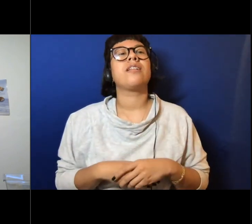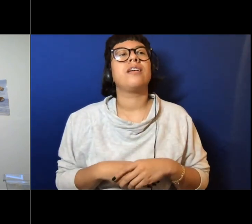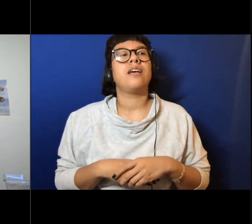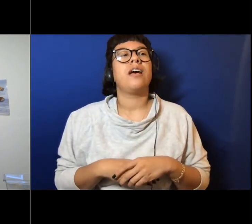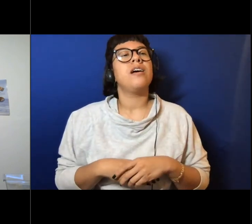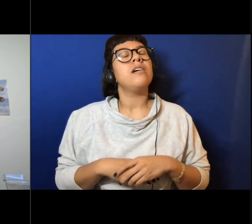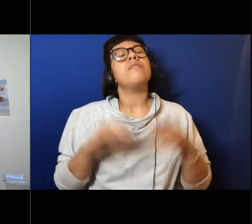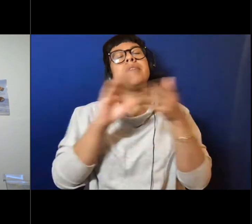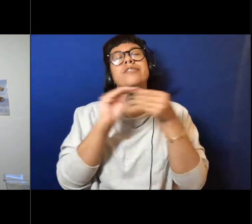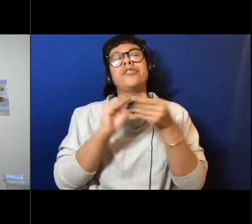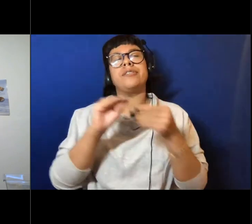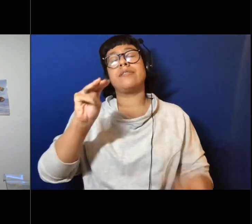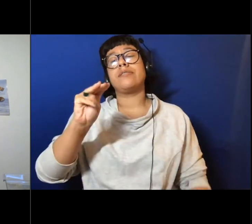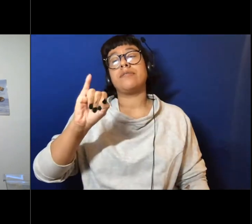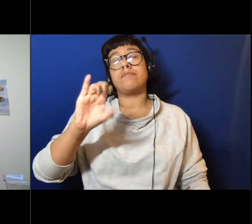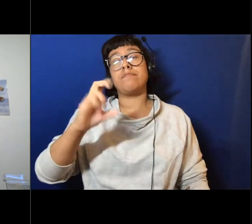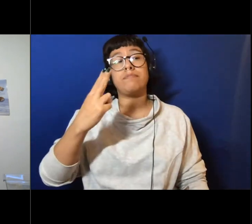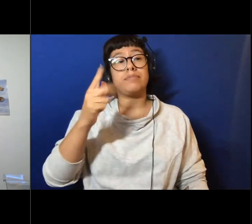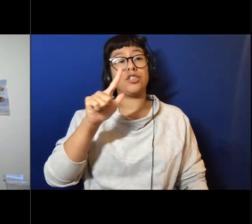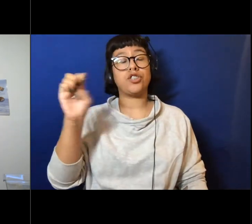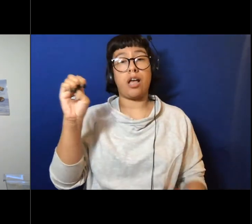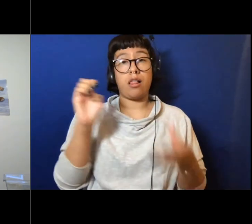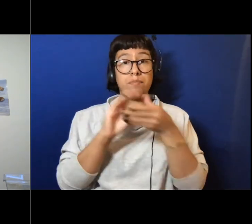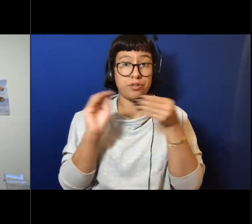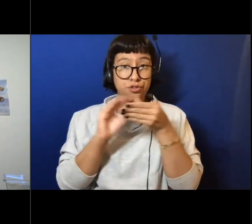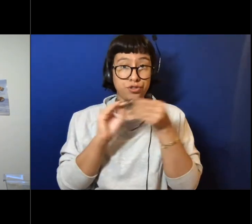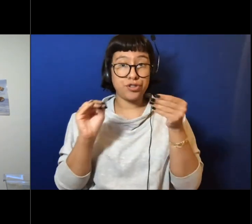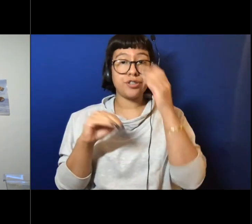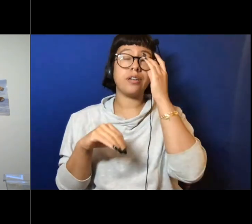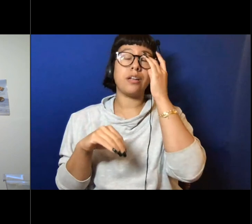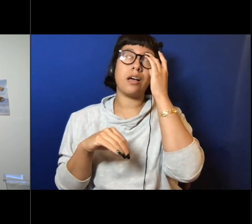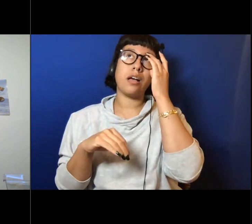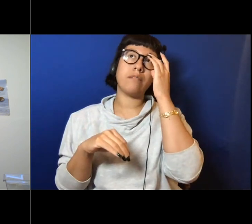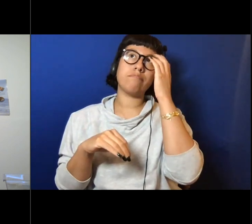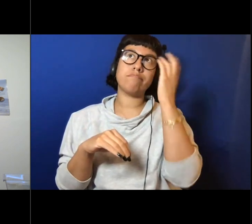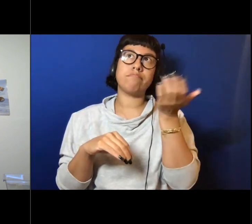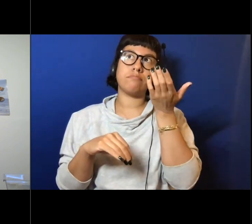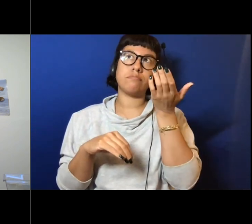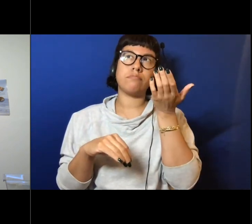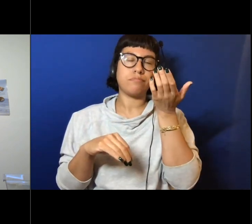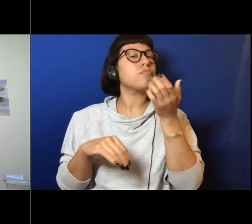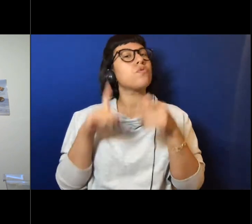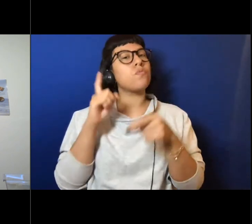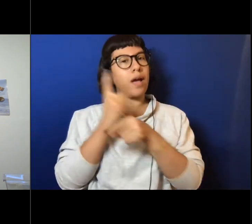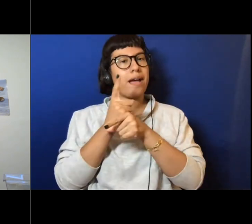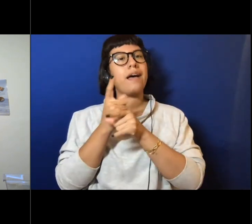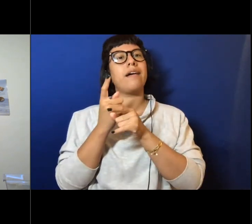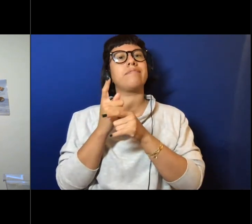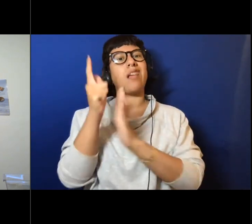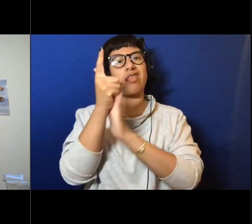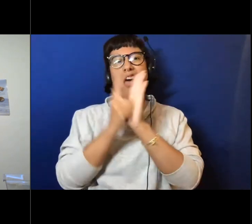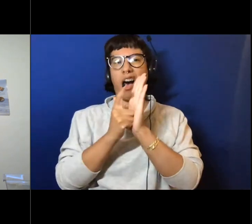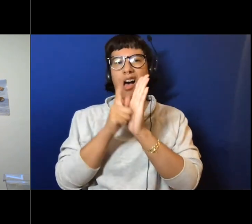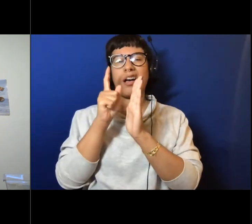because Michelle mentioned this in the chat box and reminded me that it is against the law in the United States to eat sea turtle.